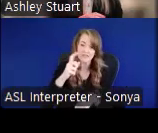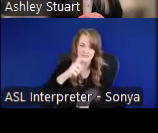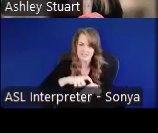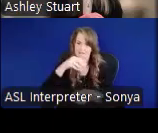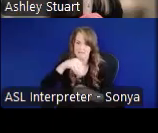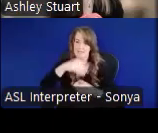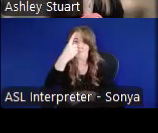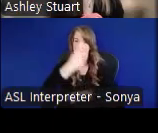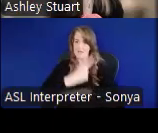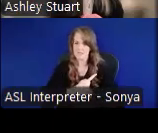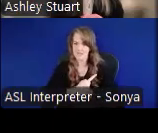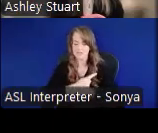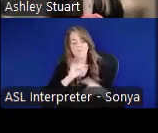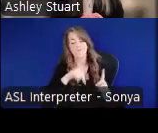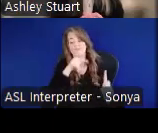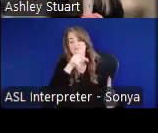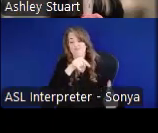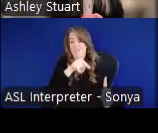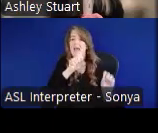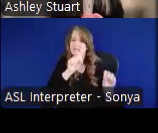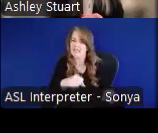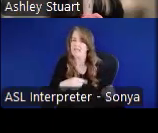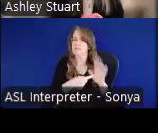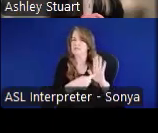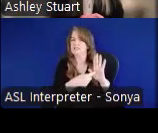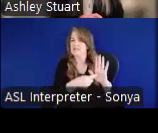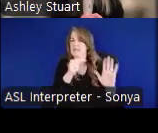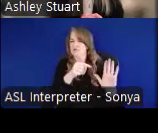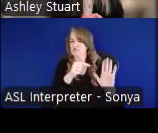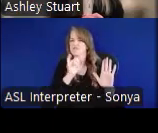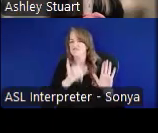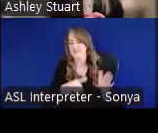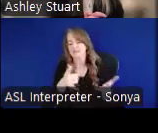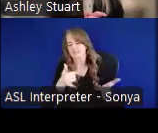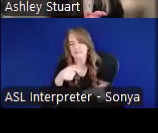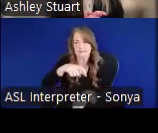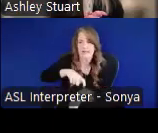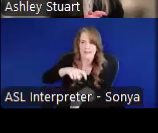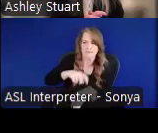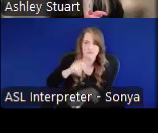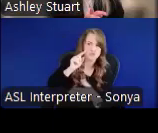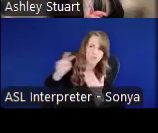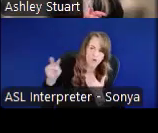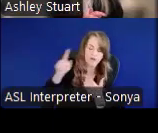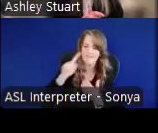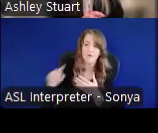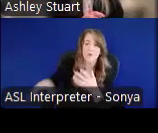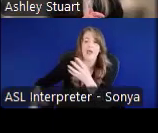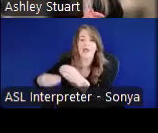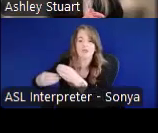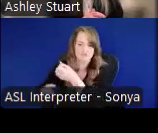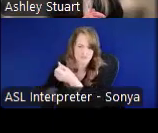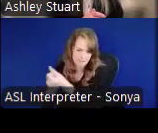that there might be Some time to refer for some extra support or intervention.